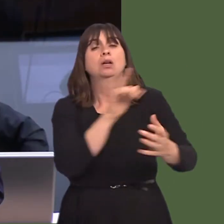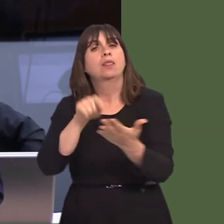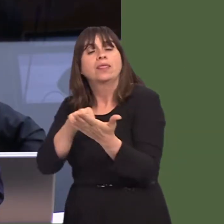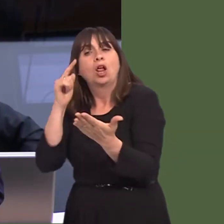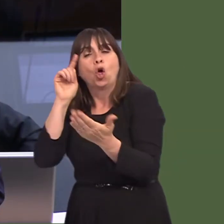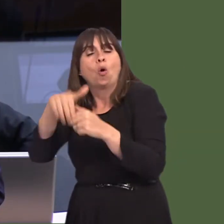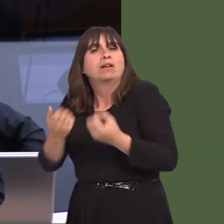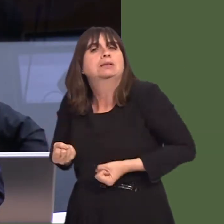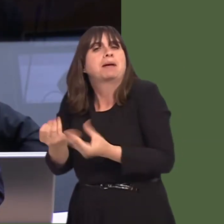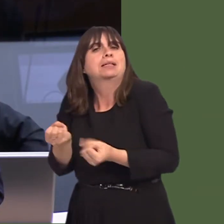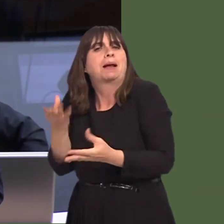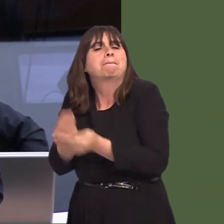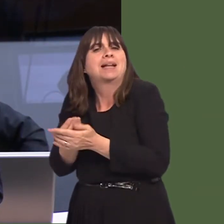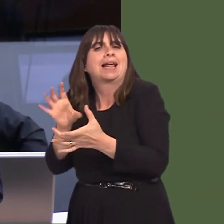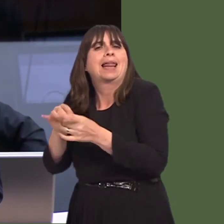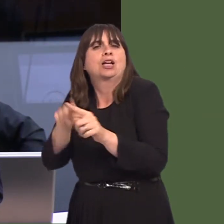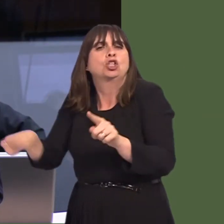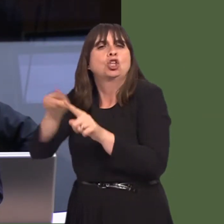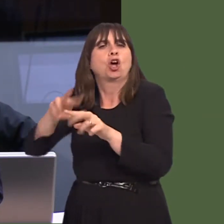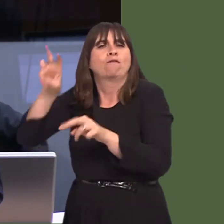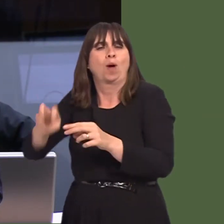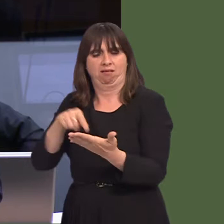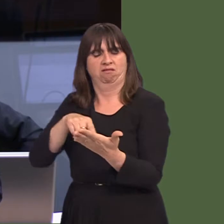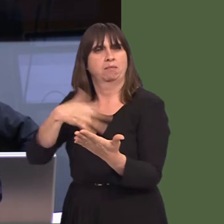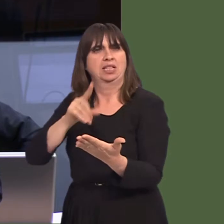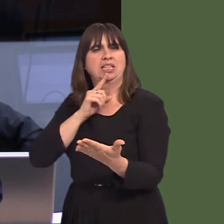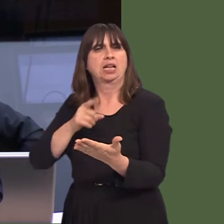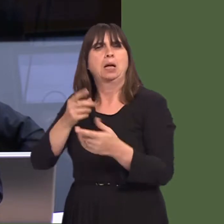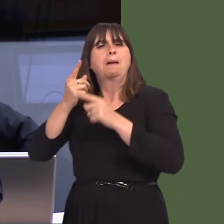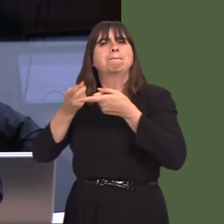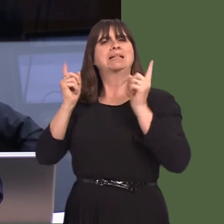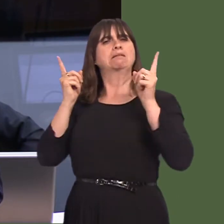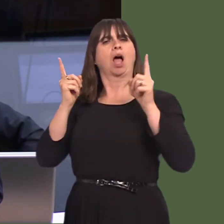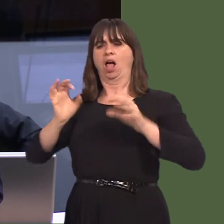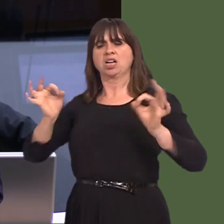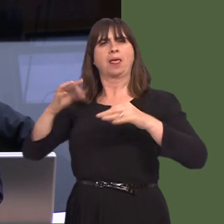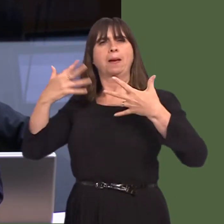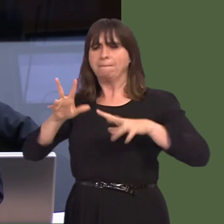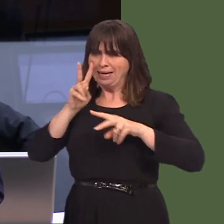It indicates a lack of ministerial oversight on many of the decisions that were taken,